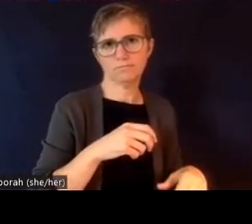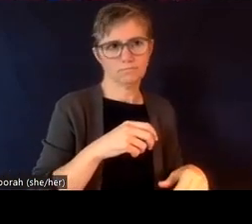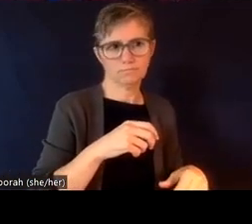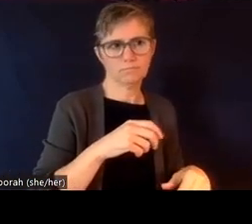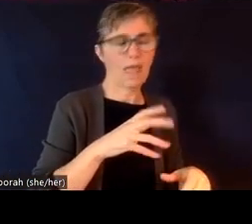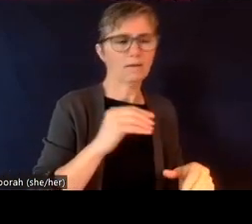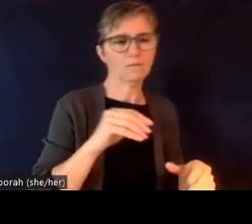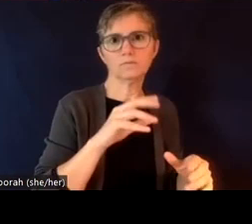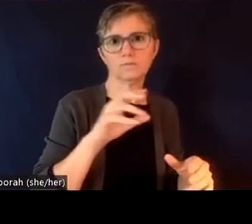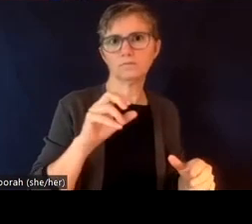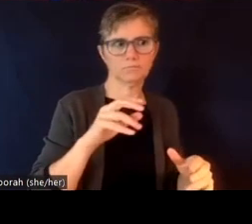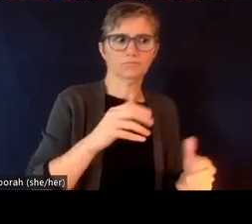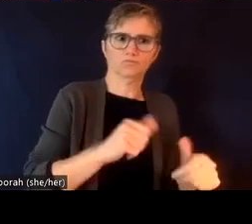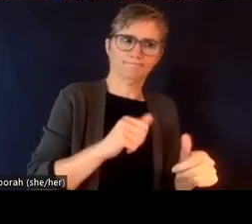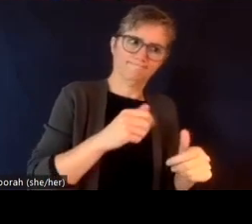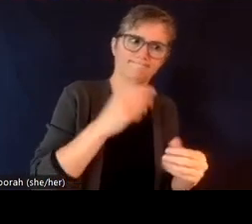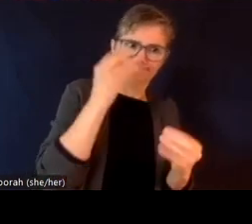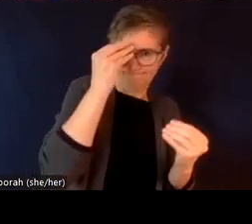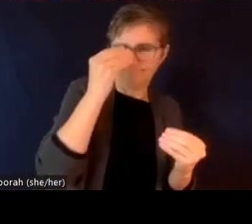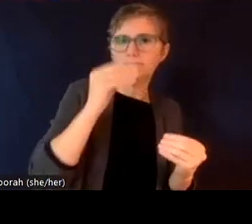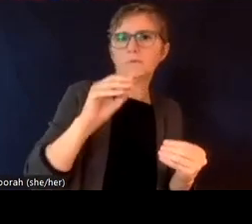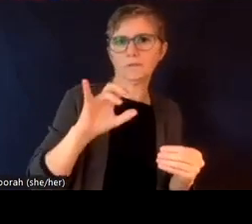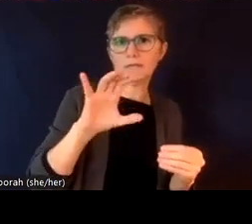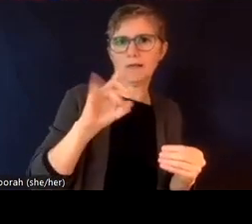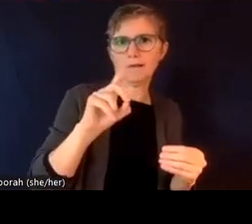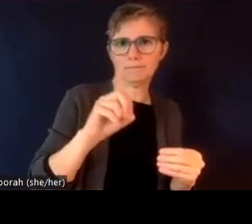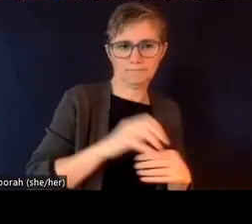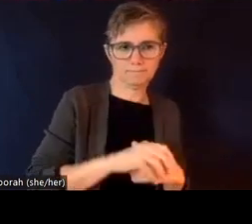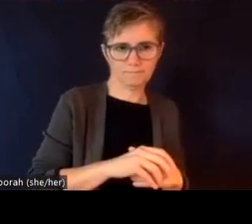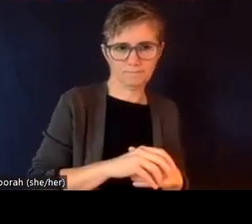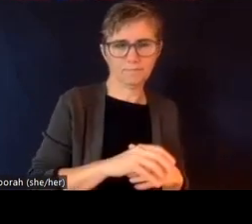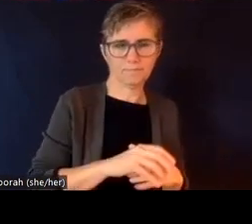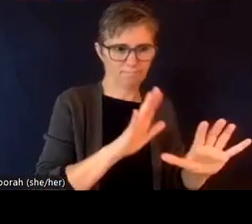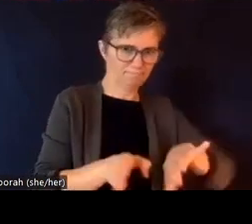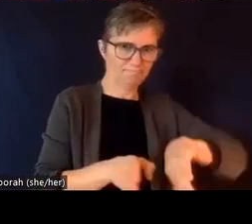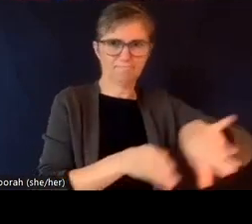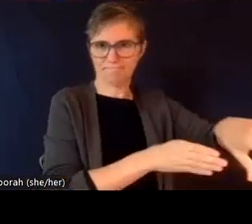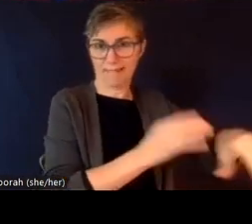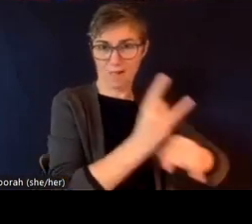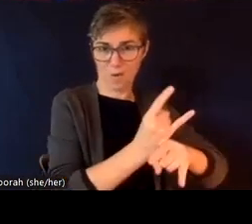look at cannabis use disorder. So cannabis is the second most commonly used substance in the United